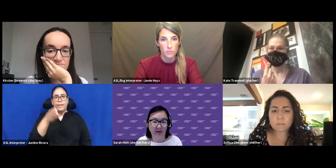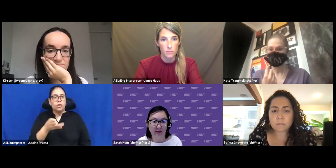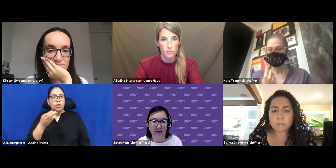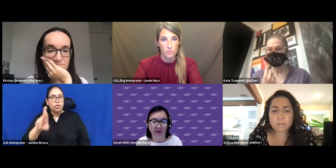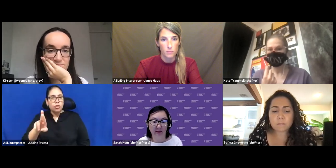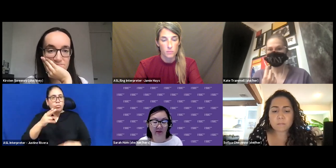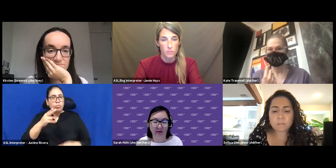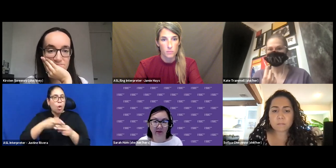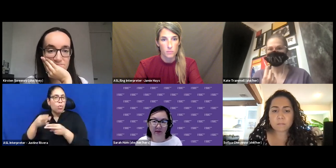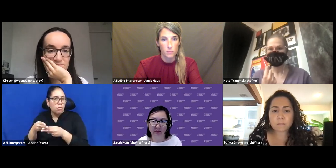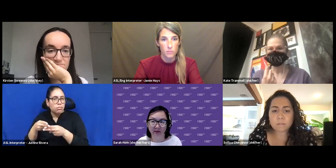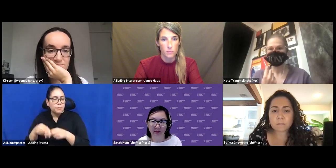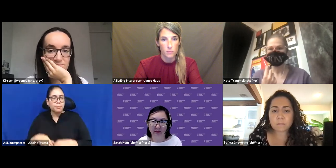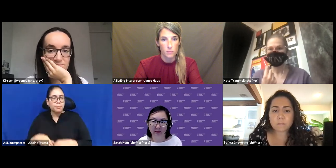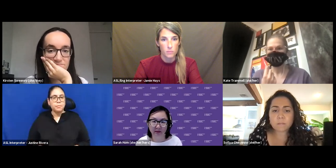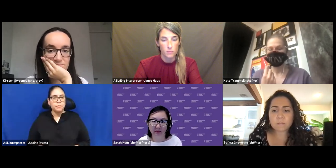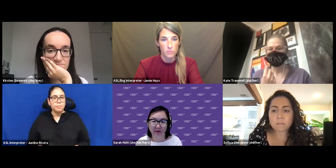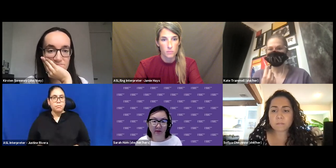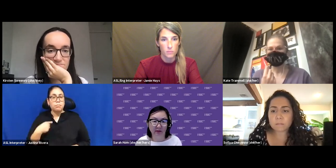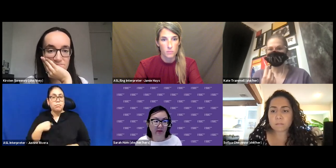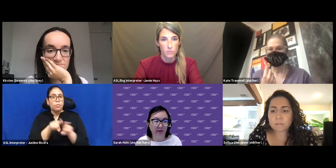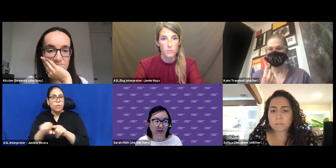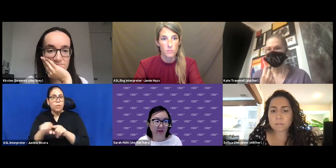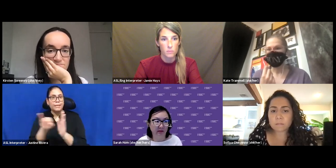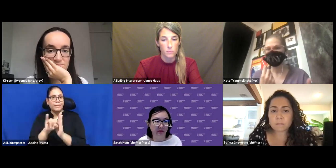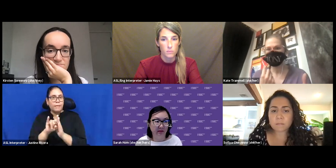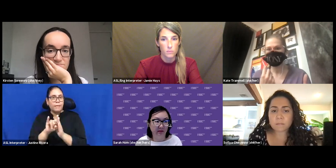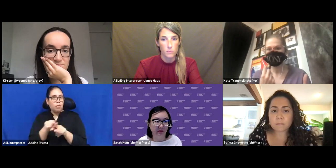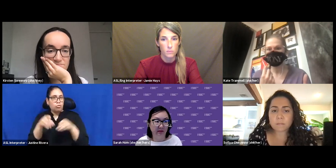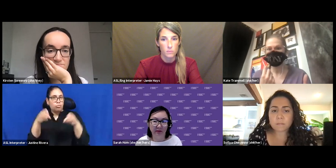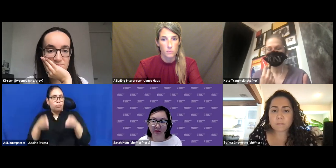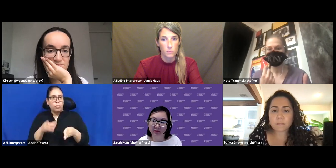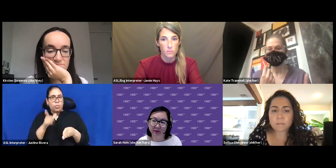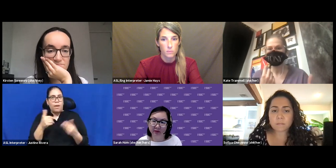also identifies as a person with Asperger's syndrome, which is